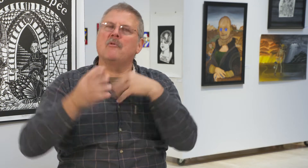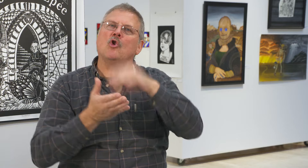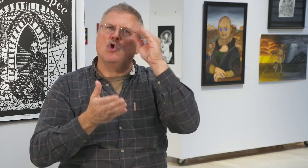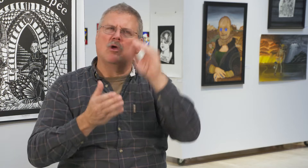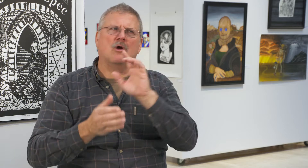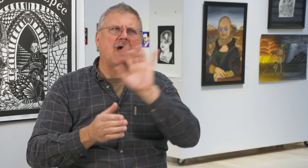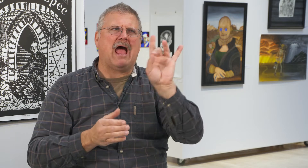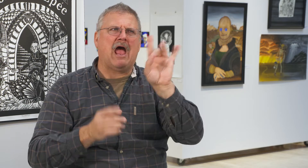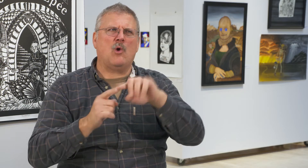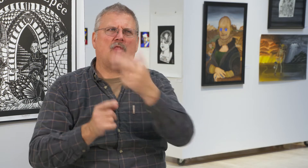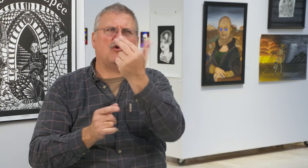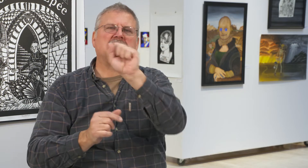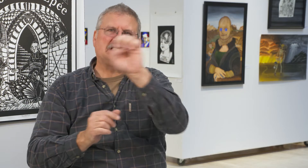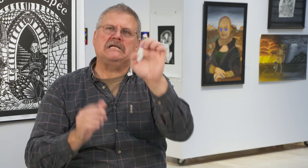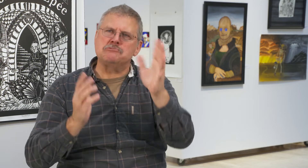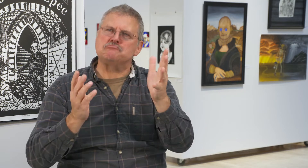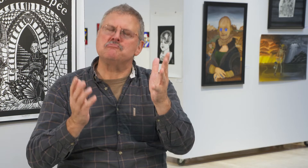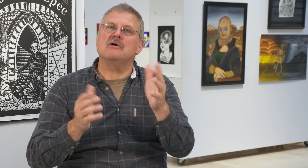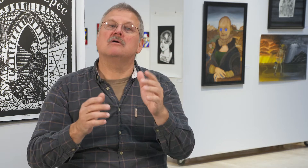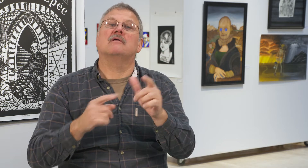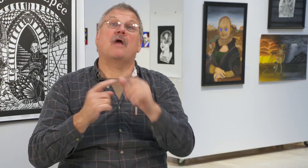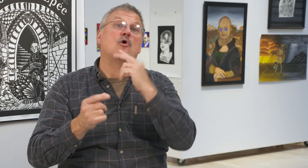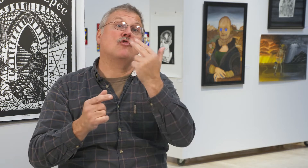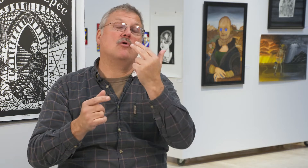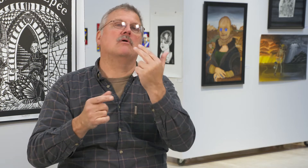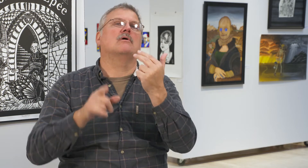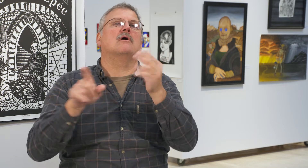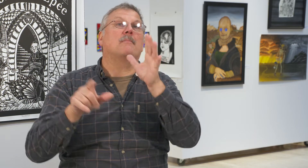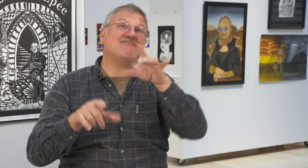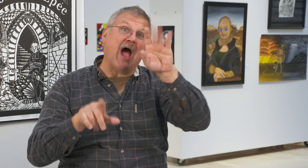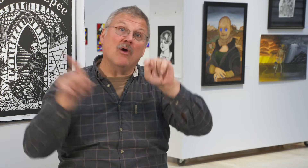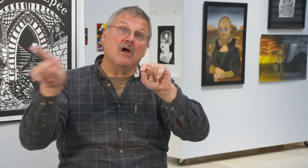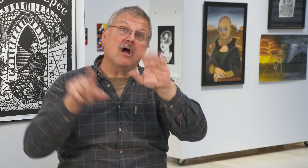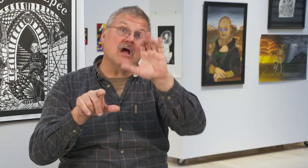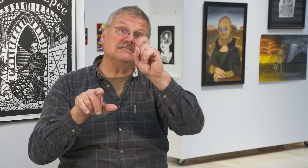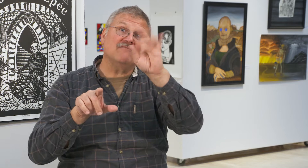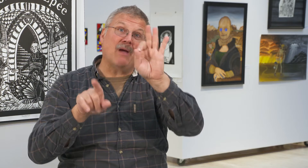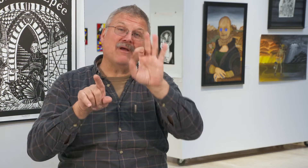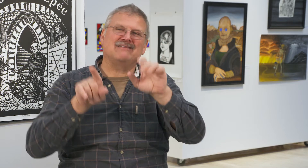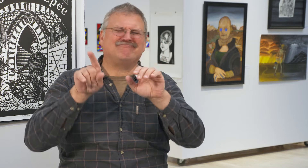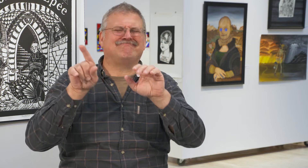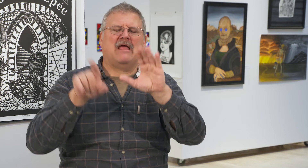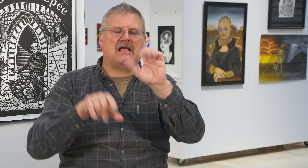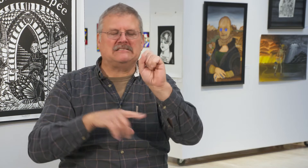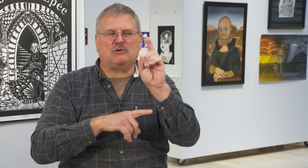My mom wasn't aware of the difference. From the age of 8 until 13, I learned SEE. At 13, my parents found the California School for the Deaf Fremont.